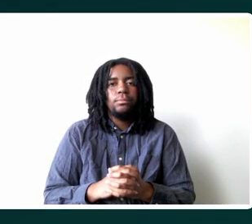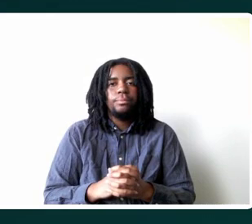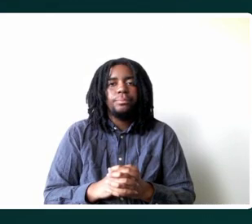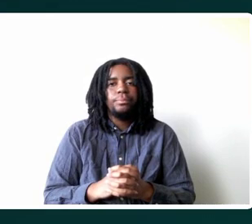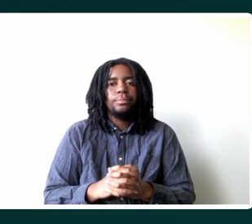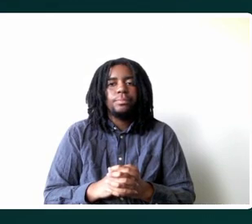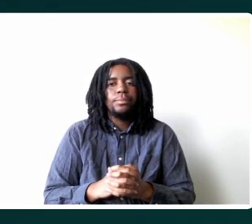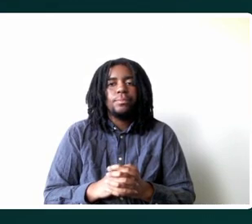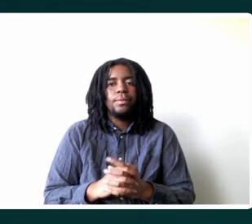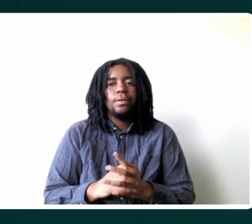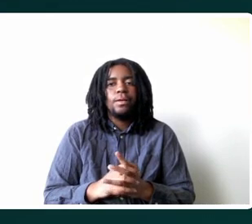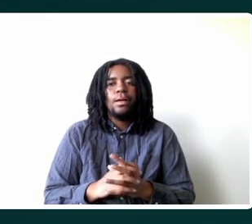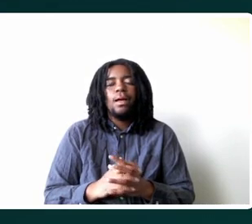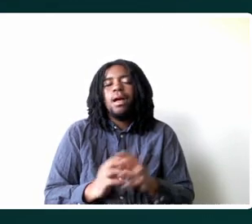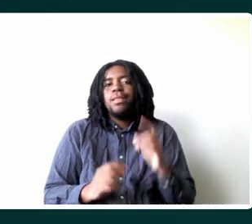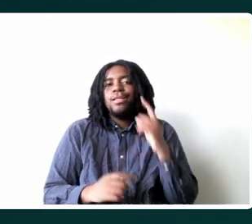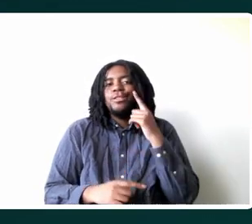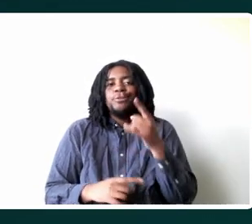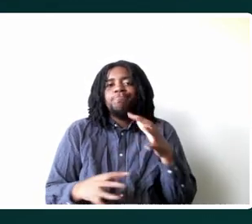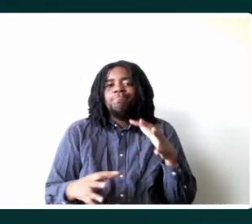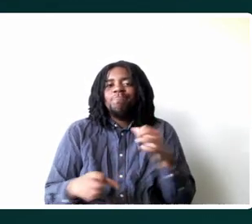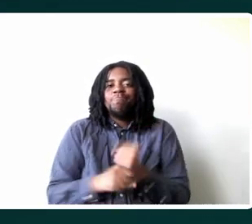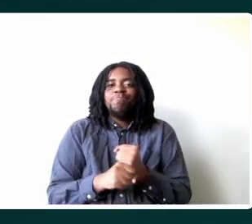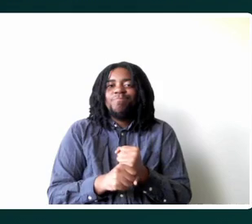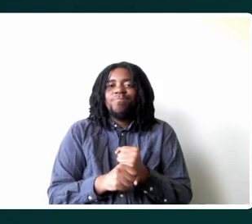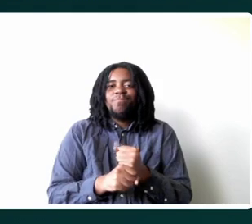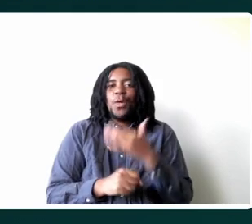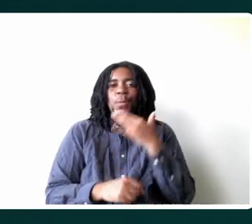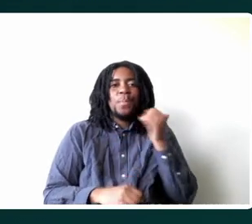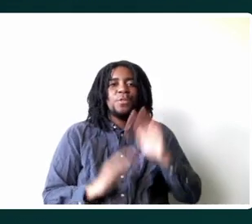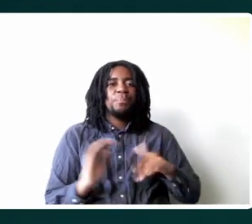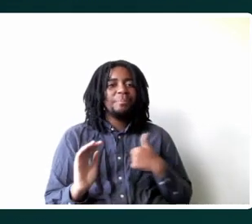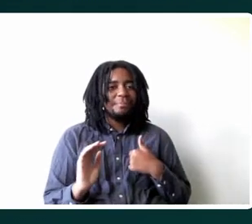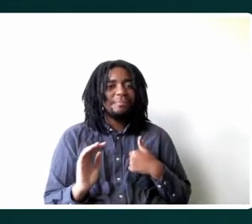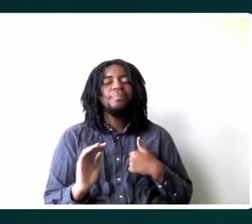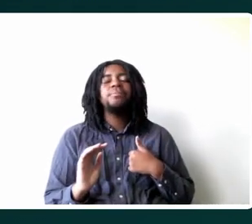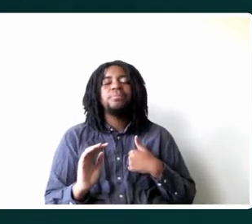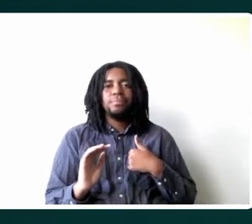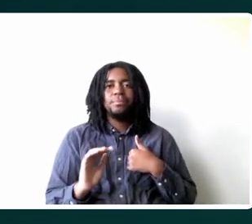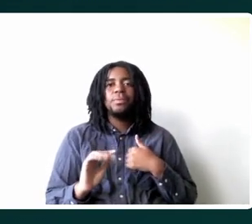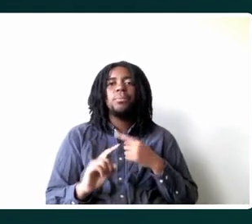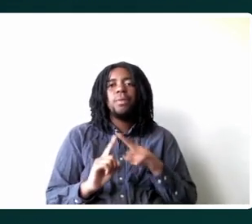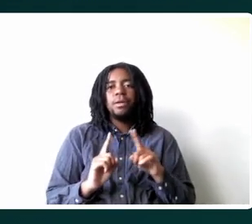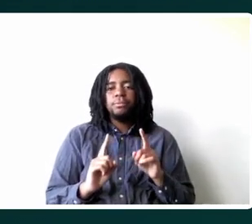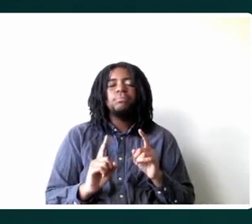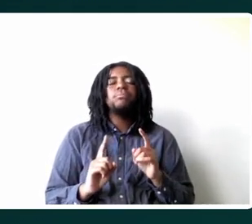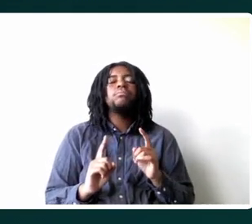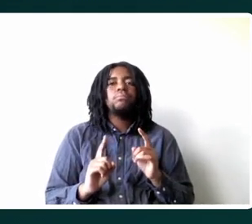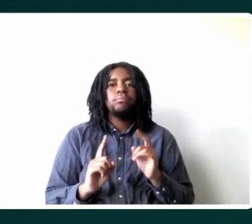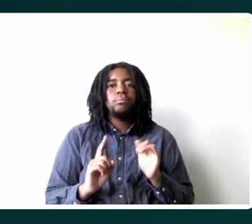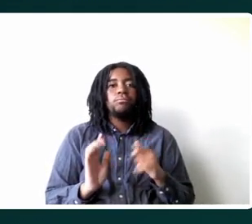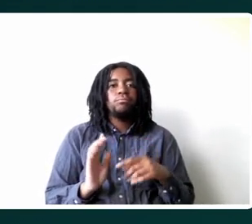captures it far better than I could. But just to share another example, really an exemplar